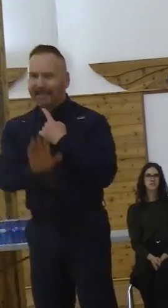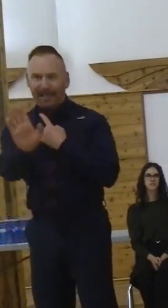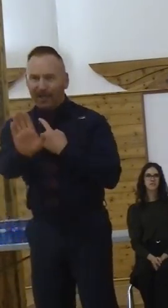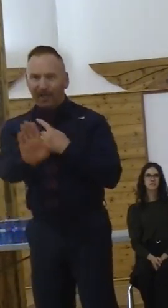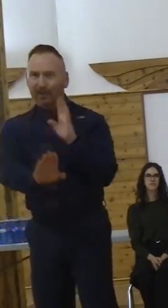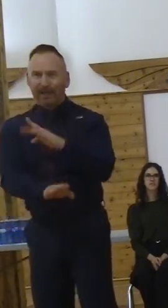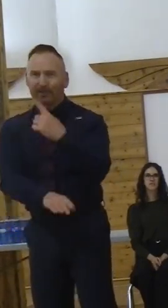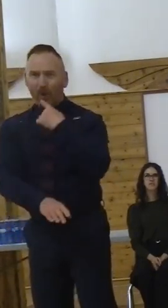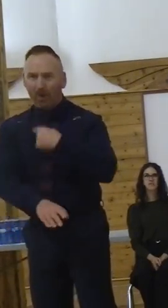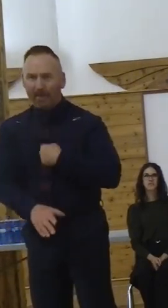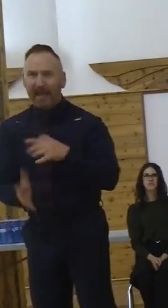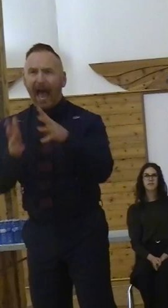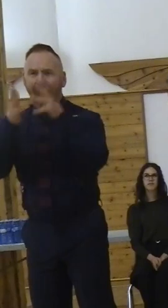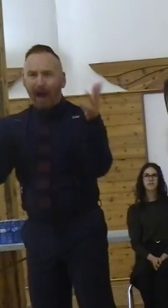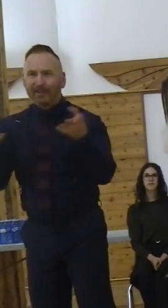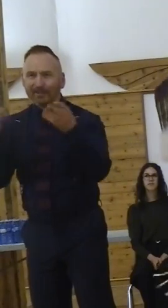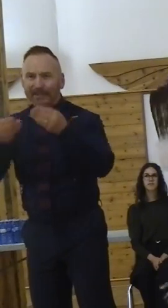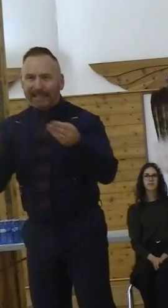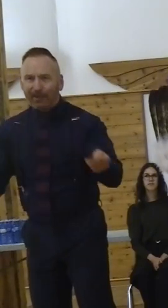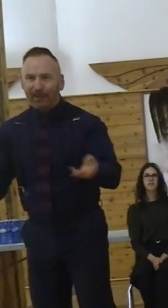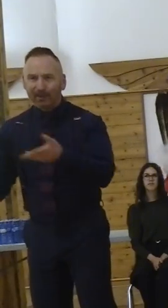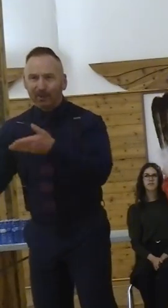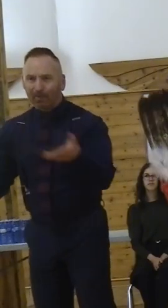So it took me forever to get this fabric.